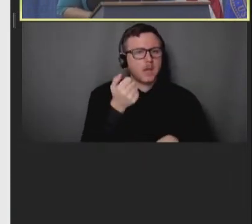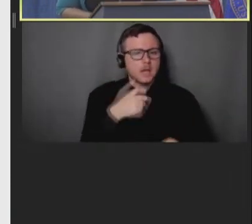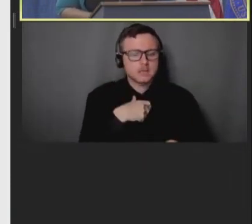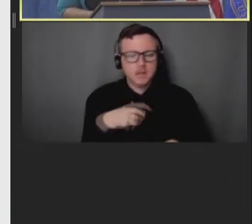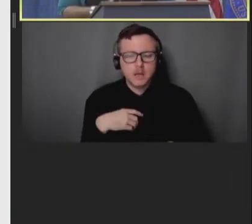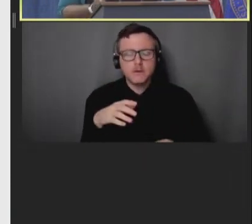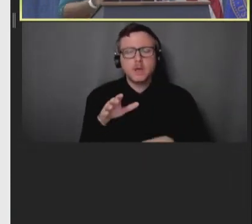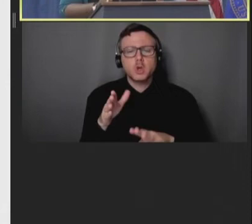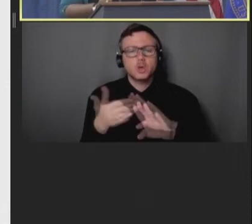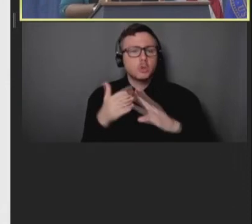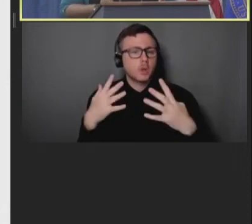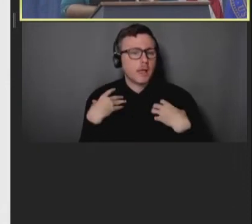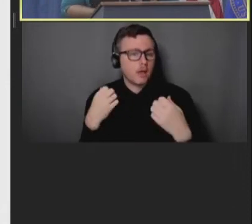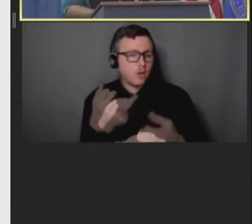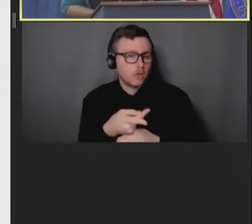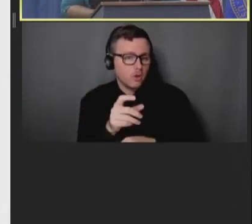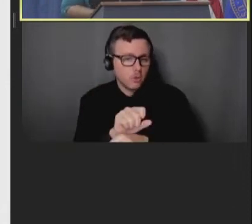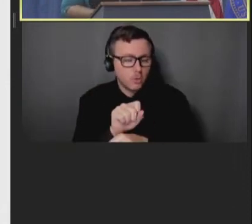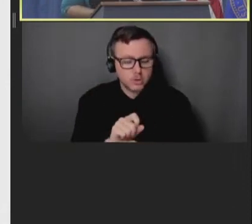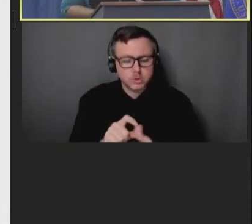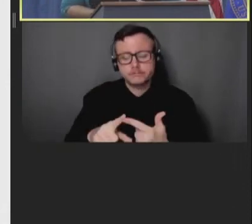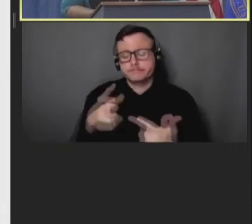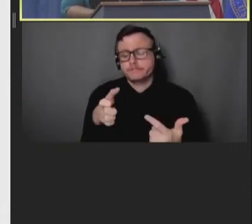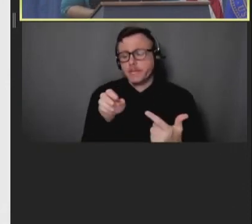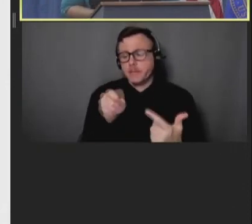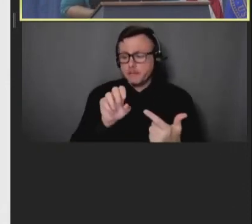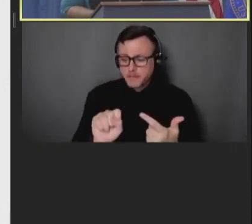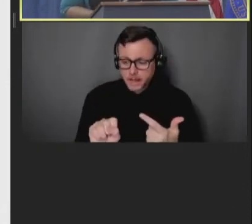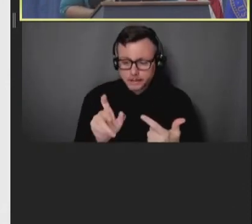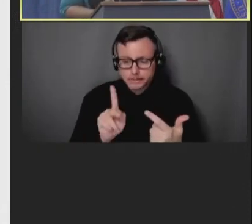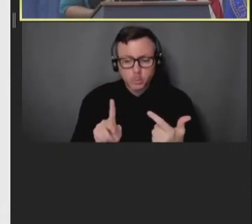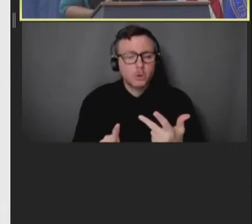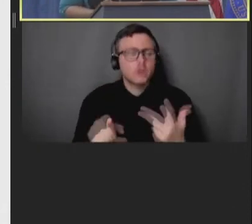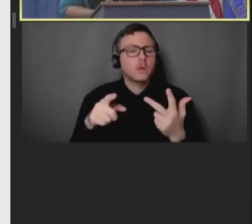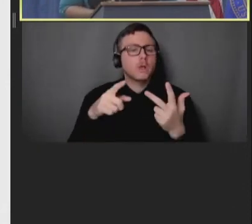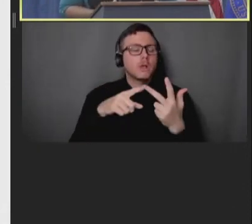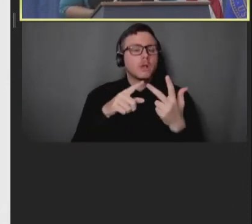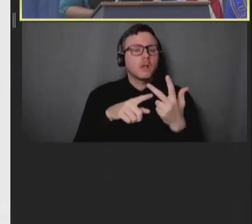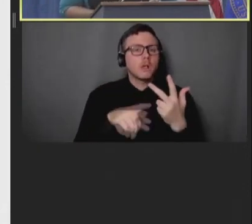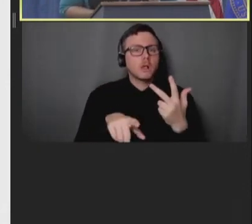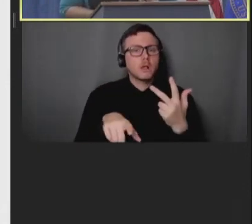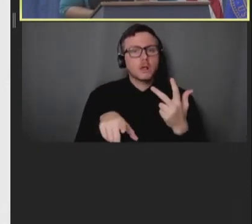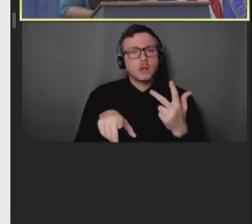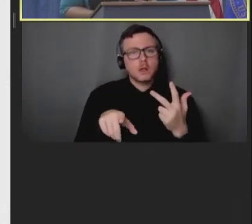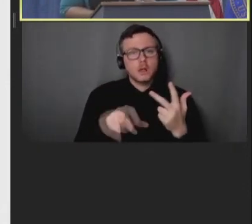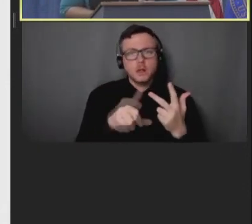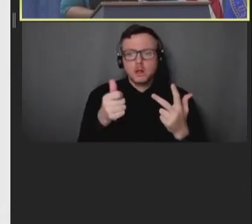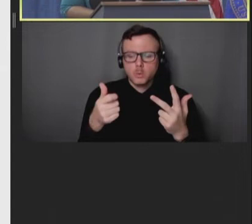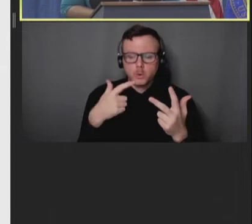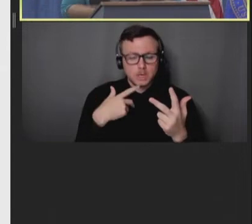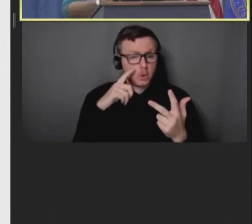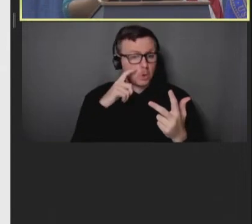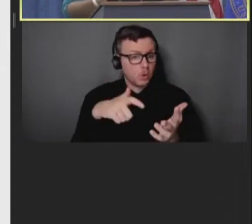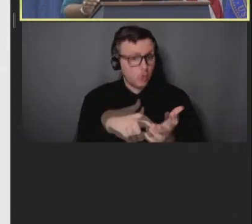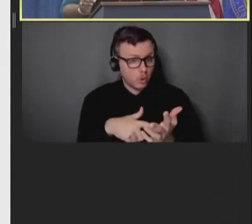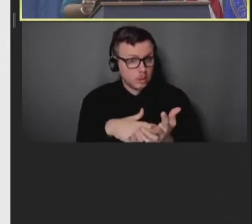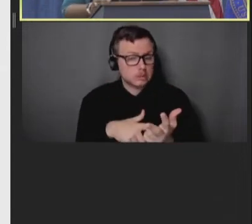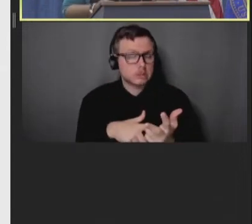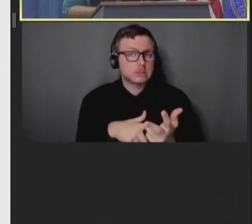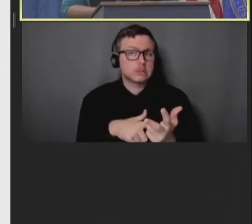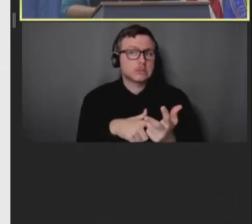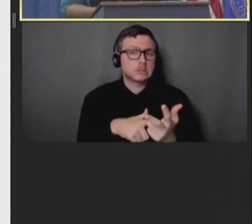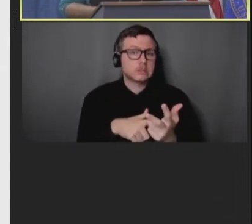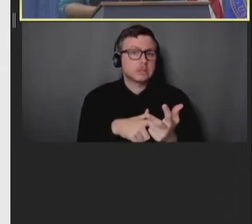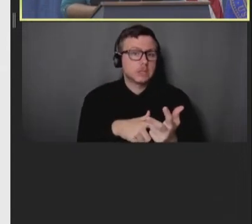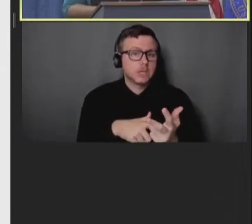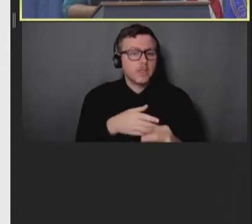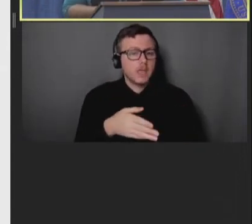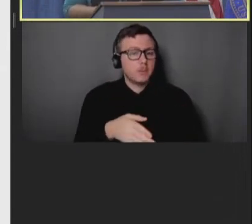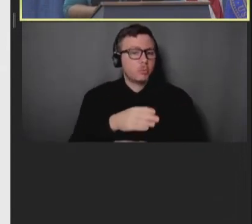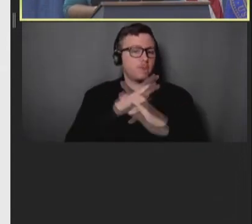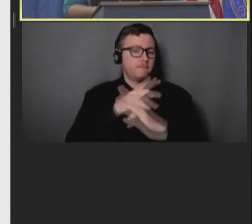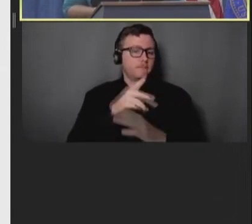workers, those EMS individuals, and then we saw under the Prevent Act at the federal level,